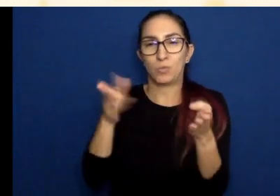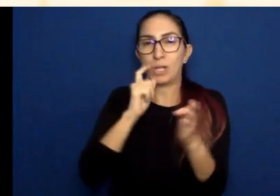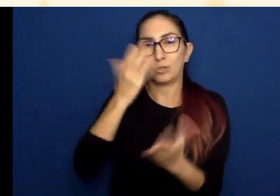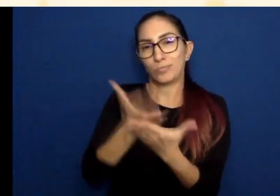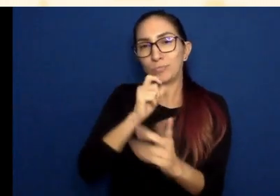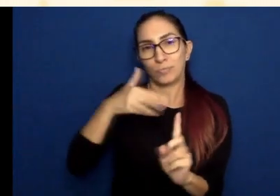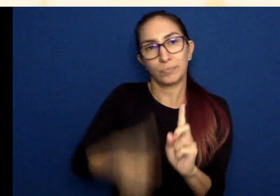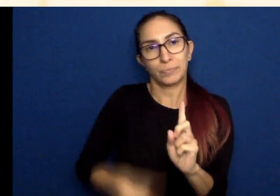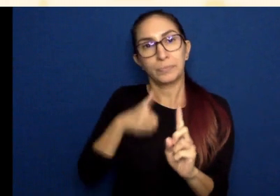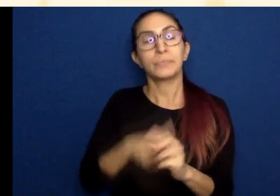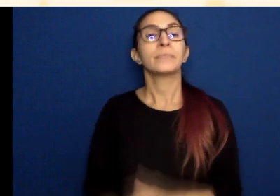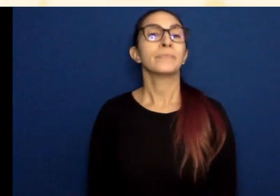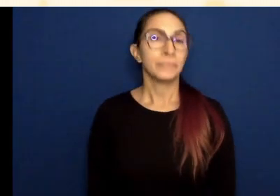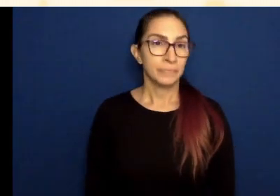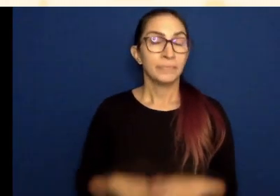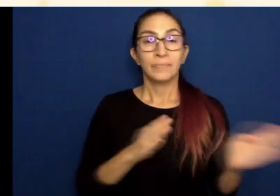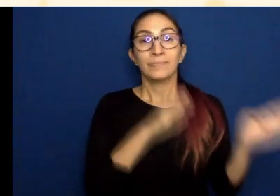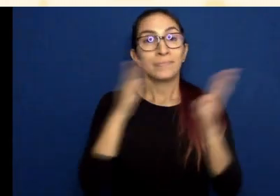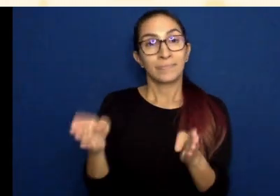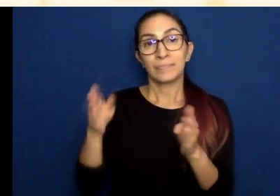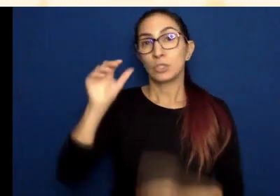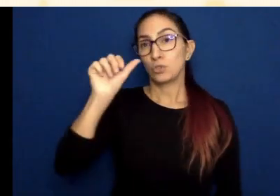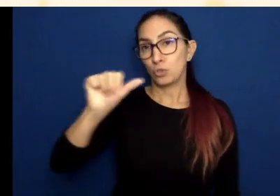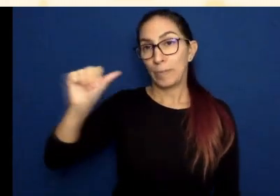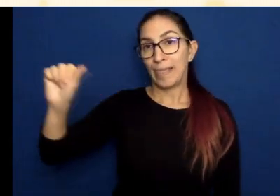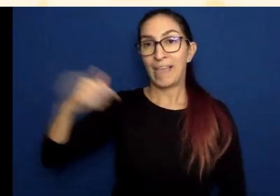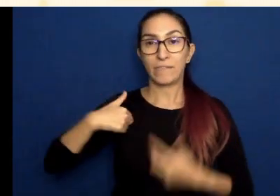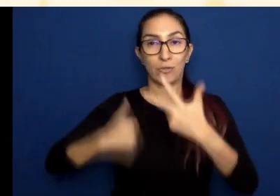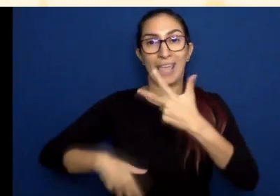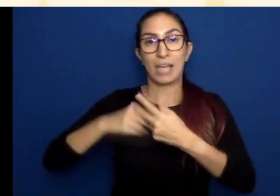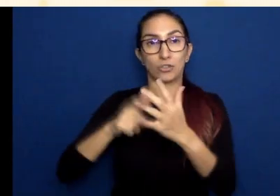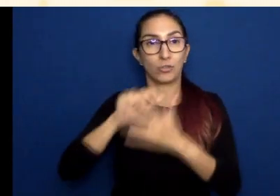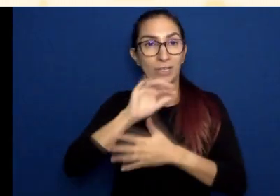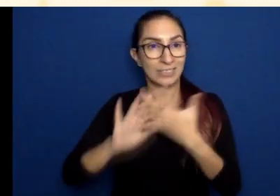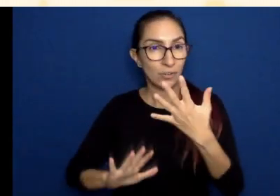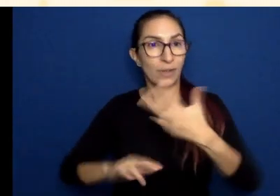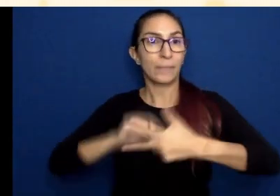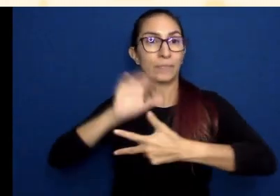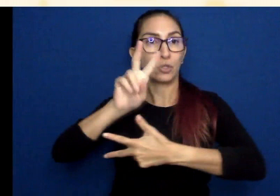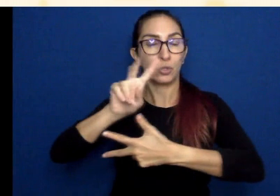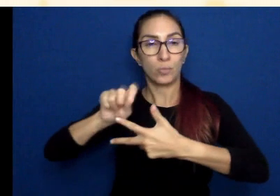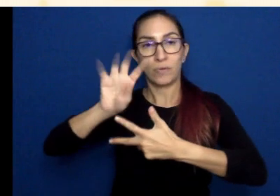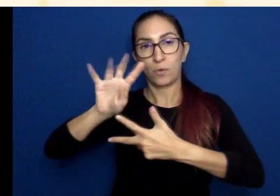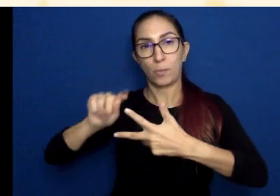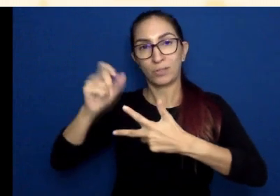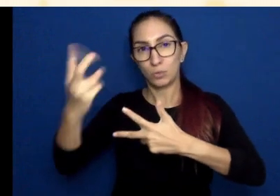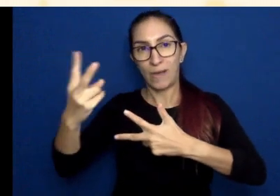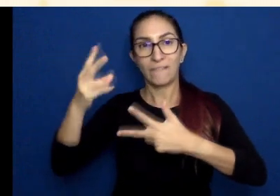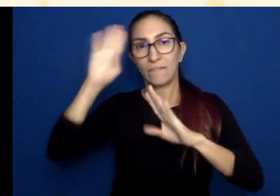For AAA, there are three additional criteria: 2.4.12, focus not obscured, enhanced.